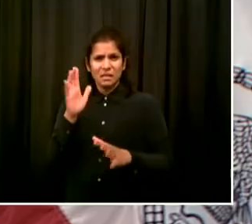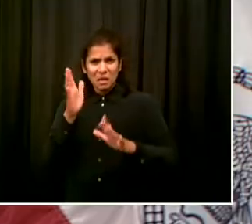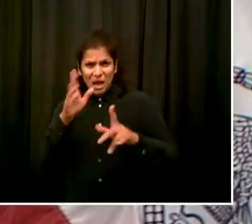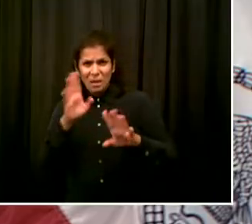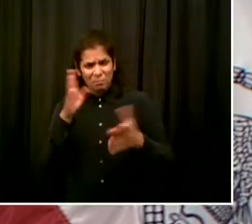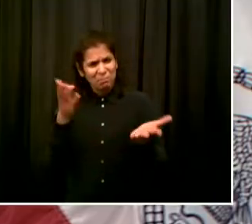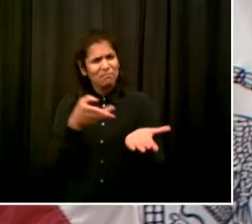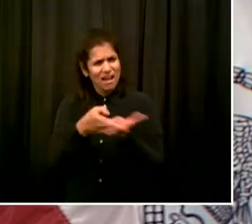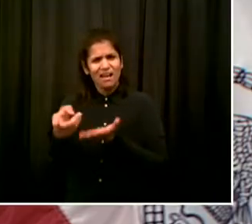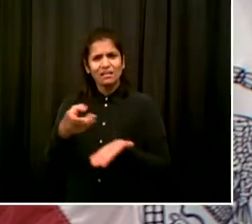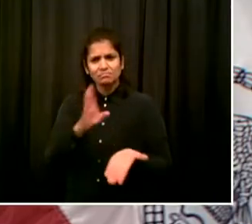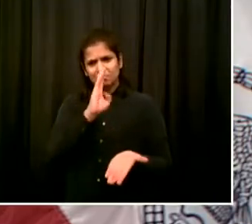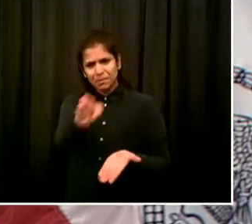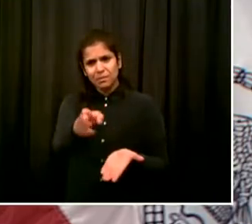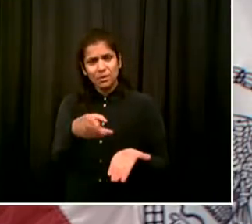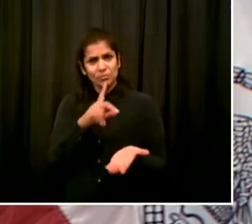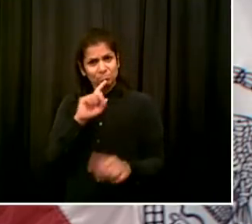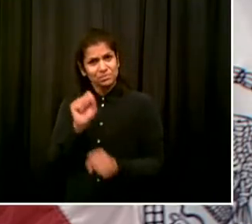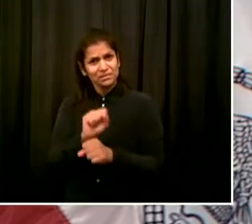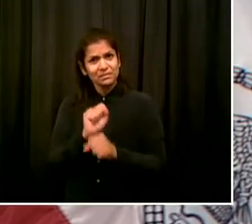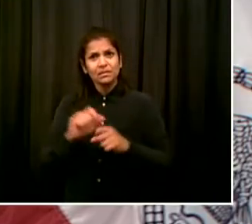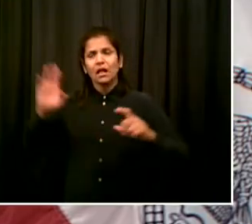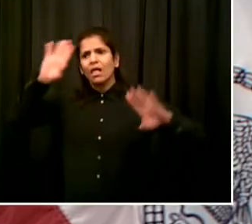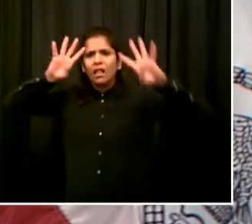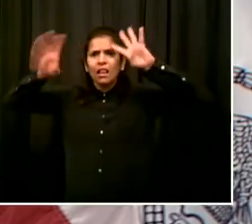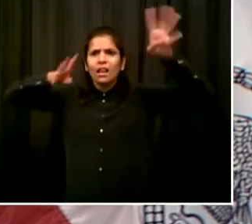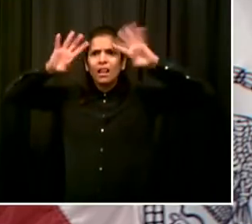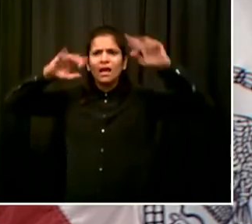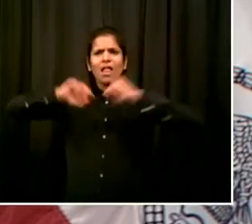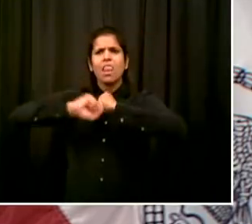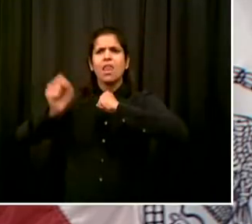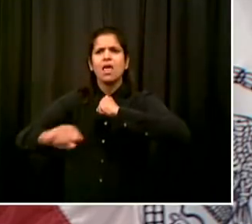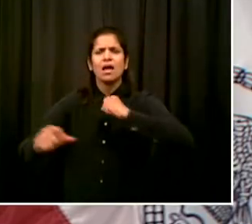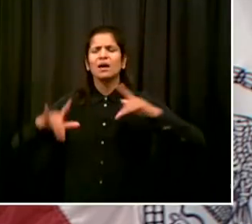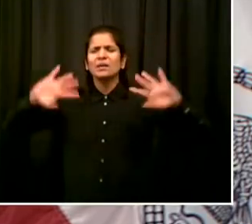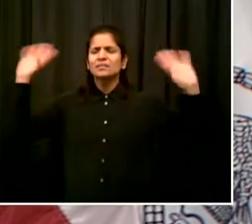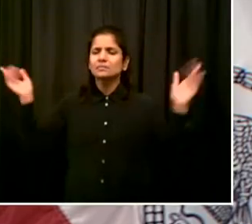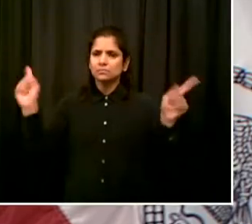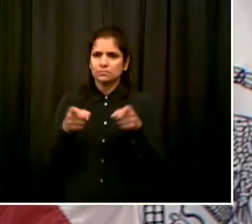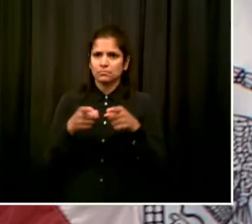YOU MAKING A STATEMENT? SORRY, I APOLOGIZE. WHAT IS YOUR